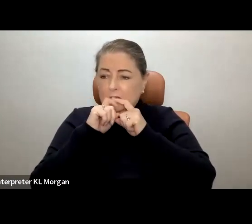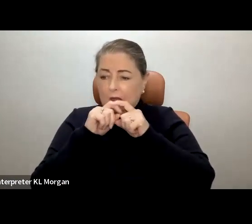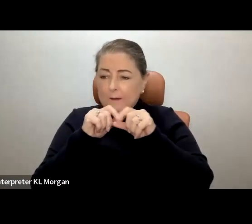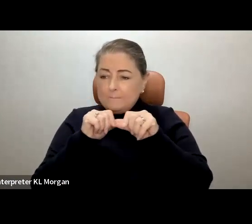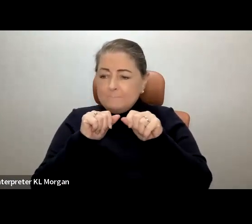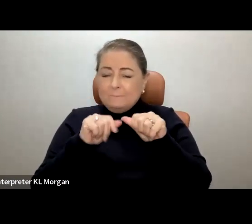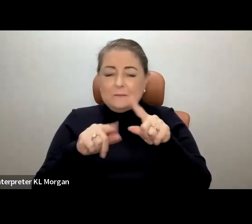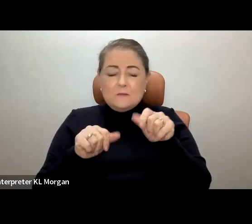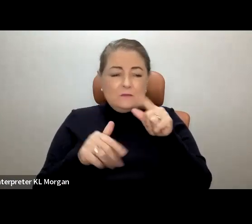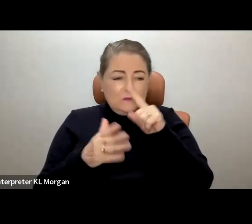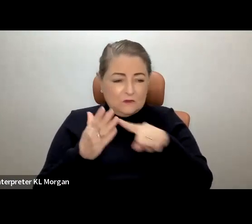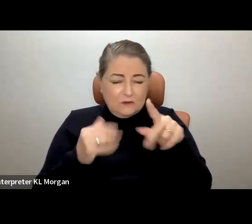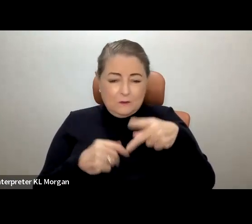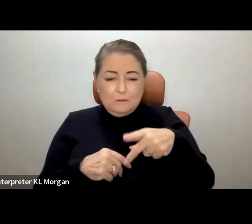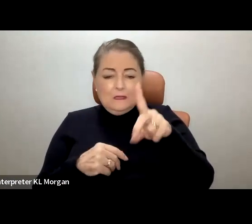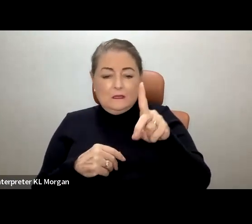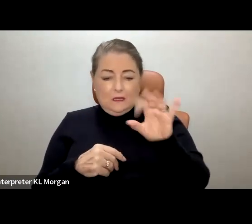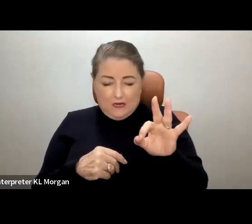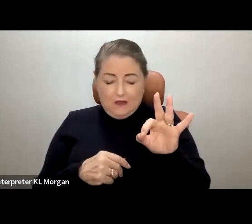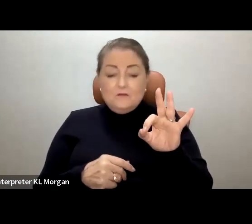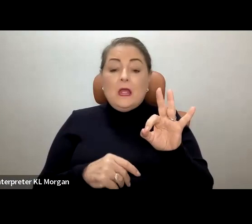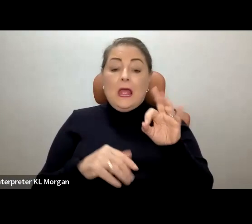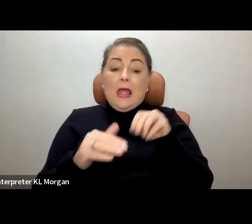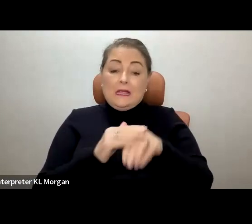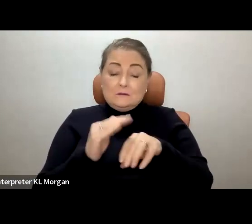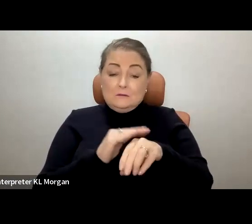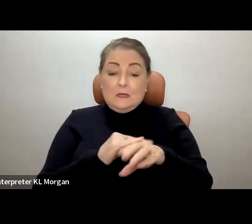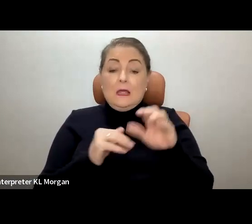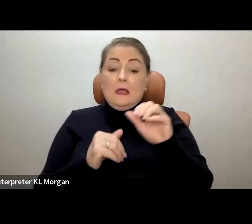checking PDF accessibility, Blackboard ally usually asks, If